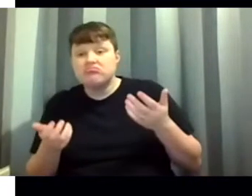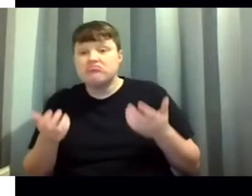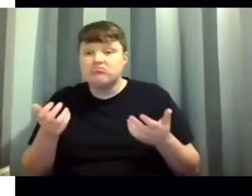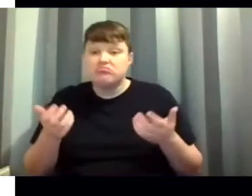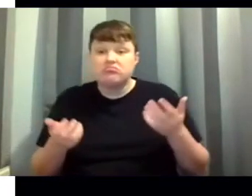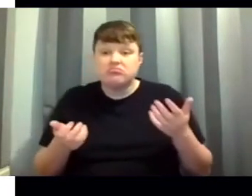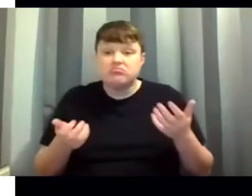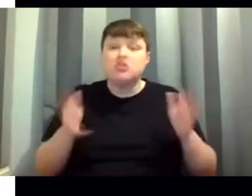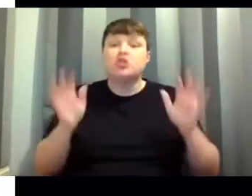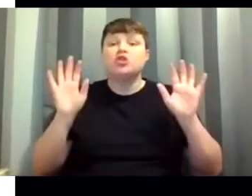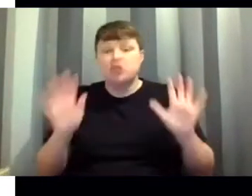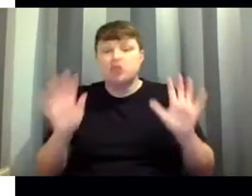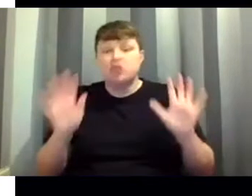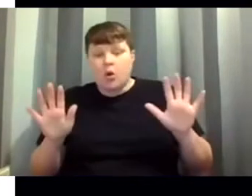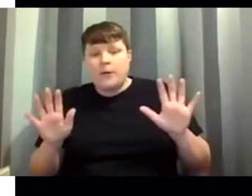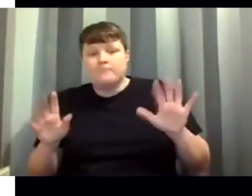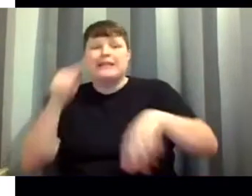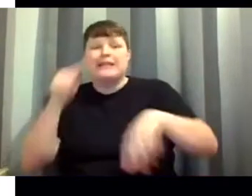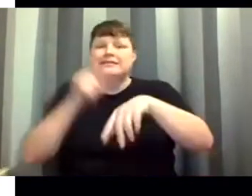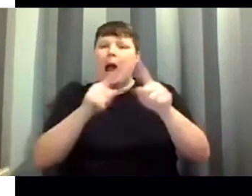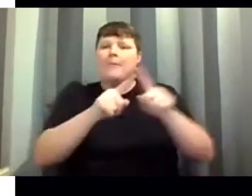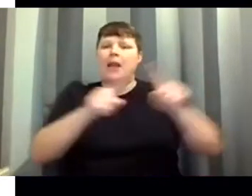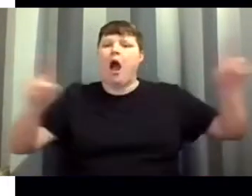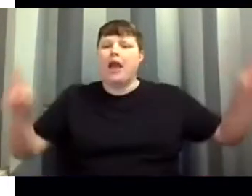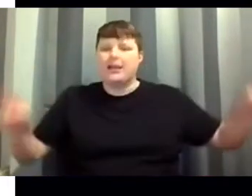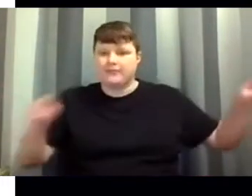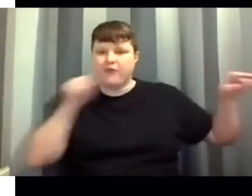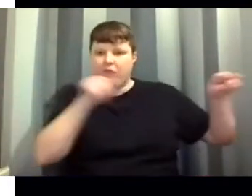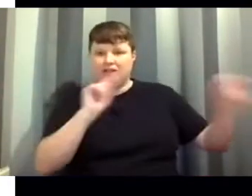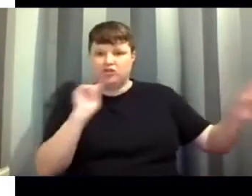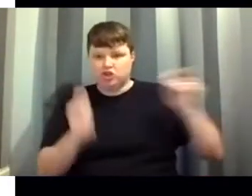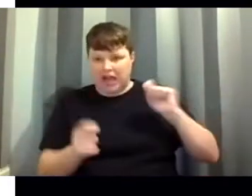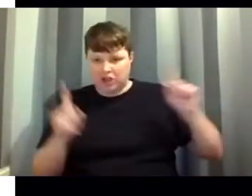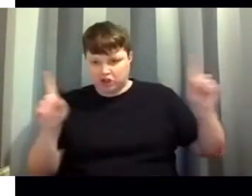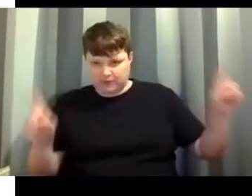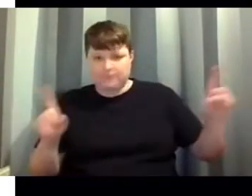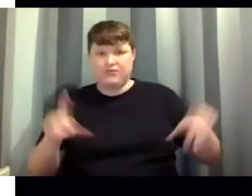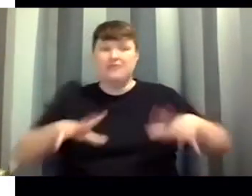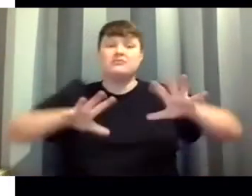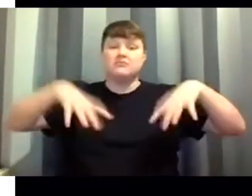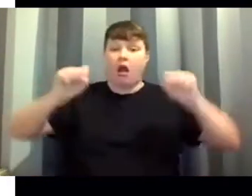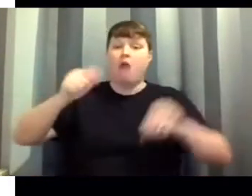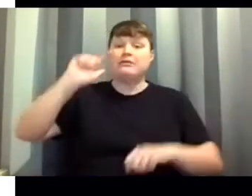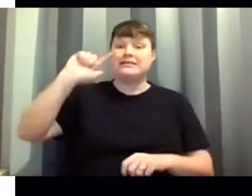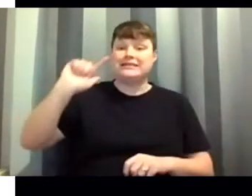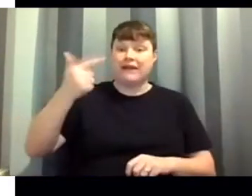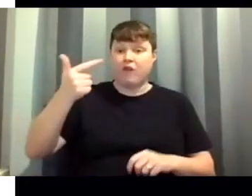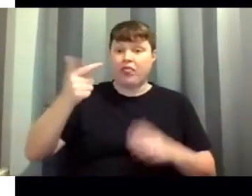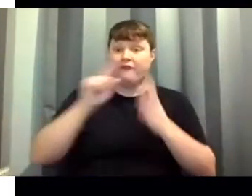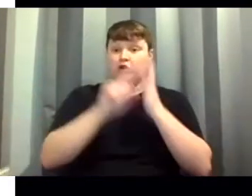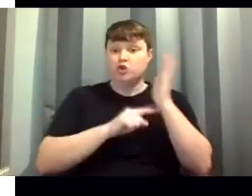So, here's a timeline for that model change. It all kicked off with a single observed event in July